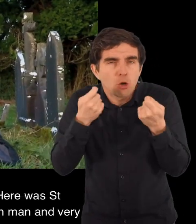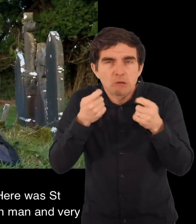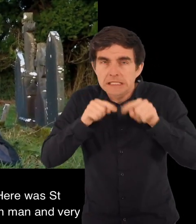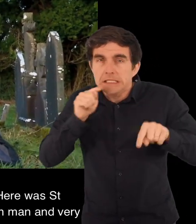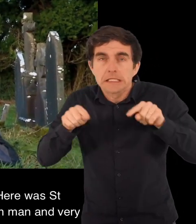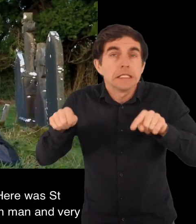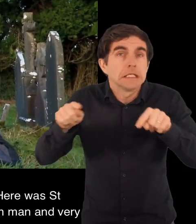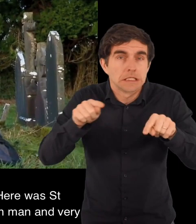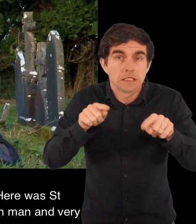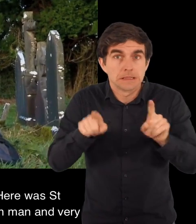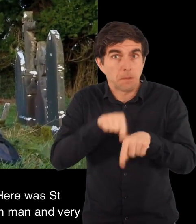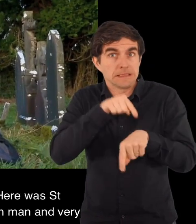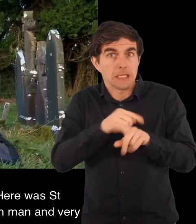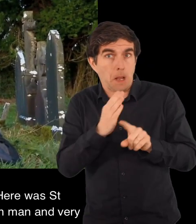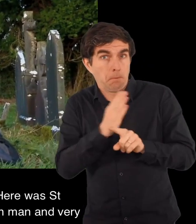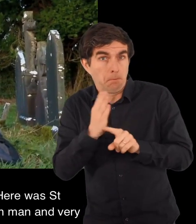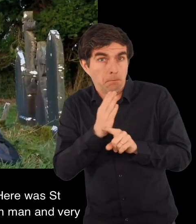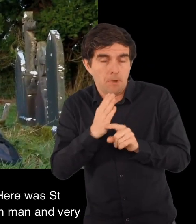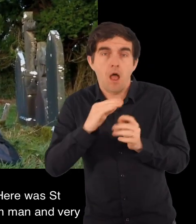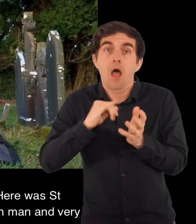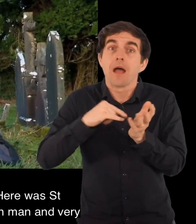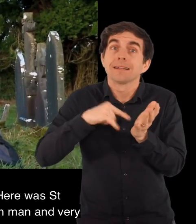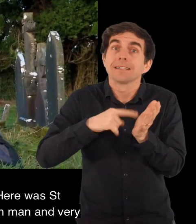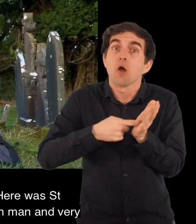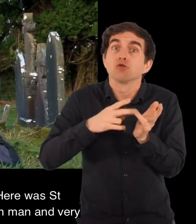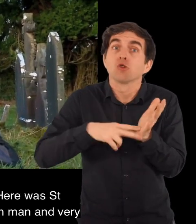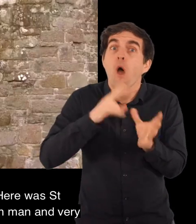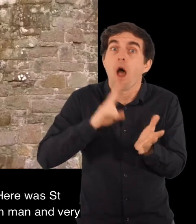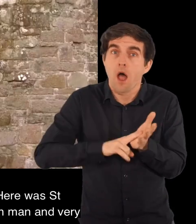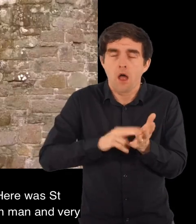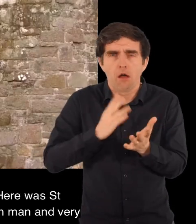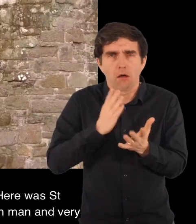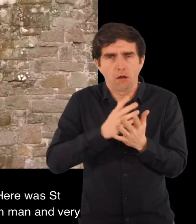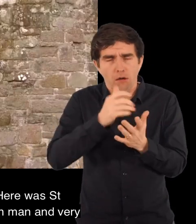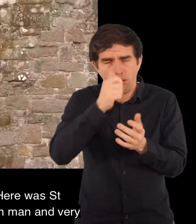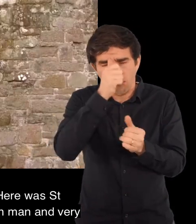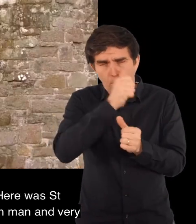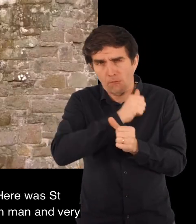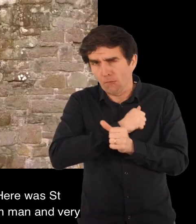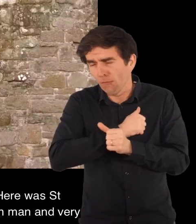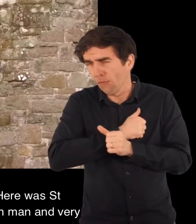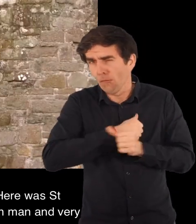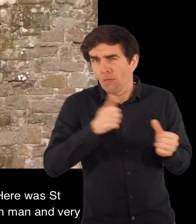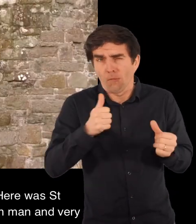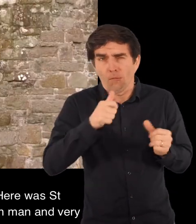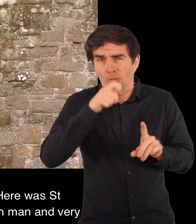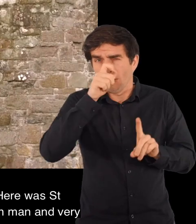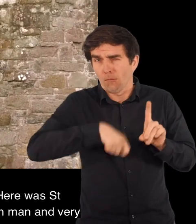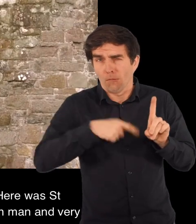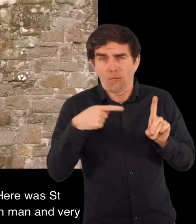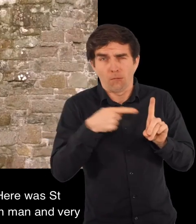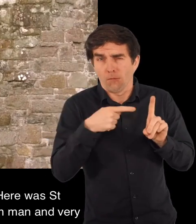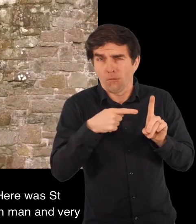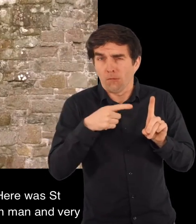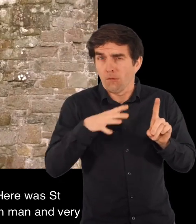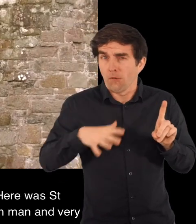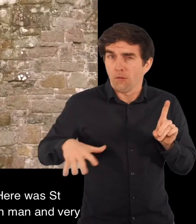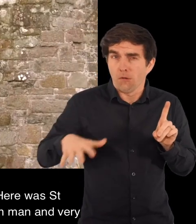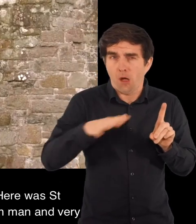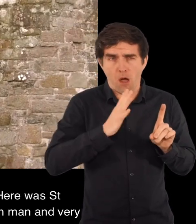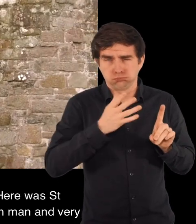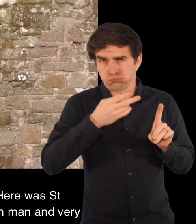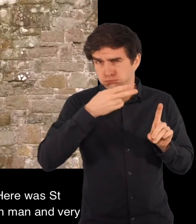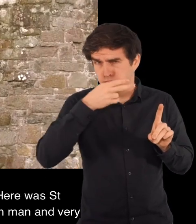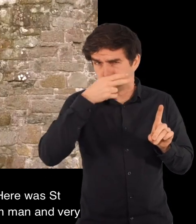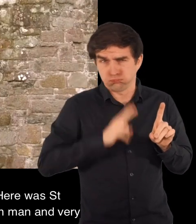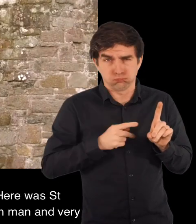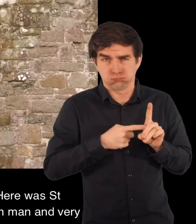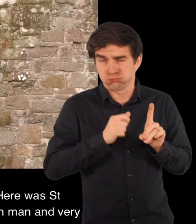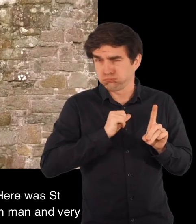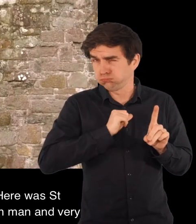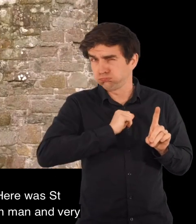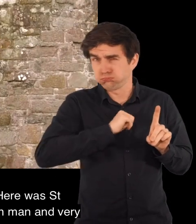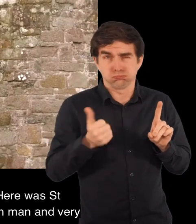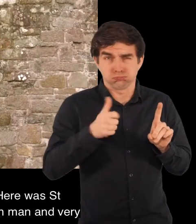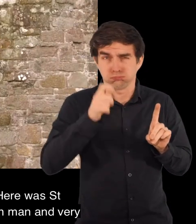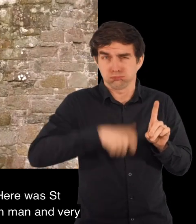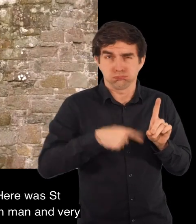during that same period in time. Here was St Ronan. Ronan was a very well-known man and very